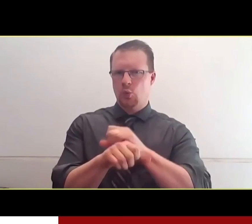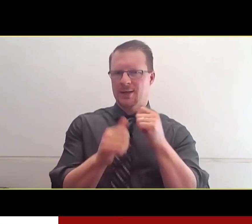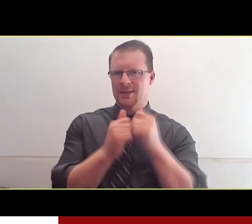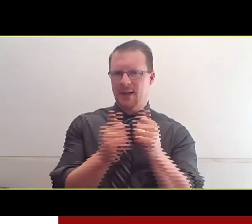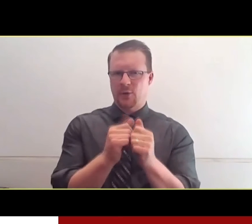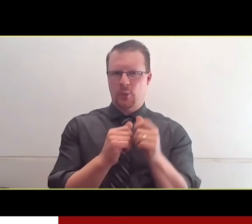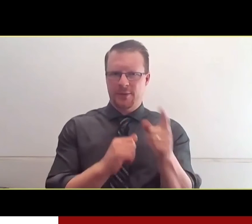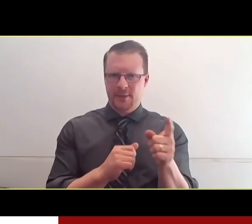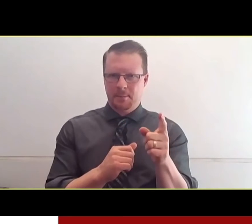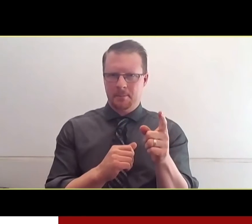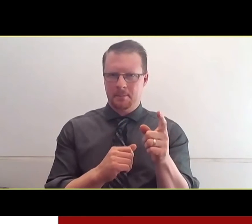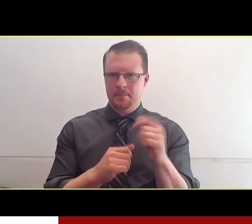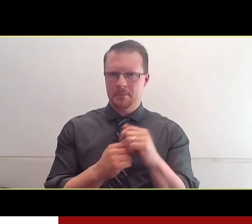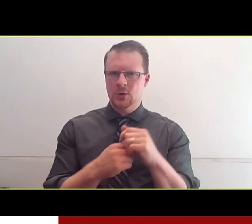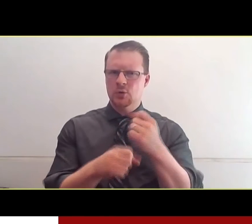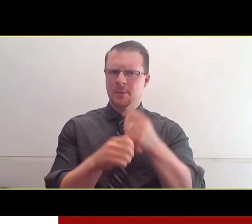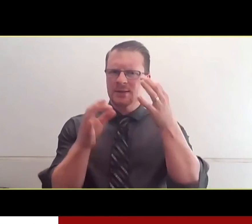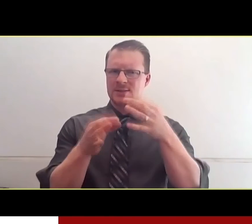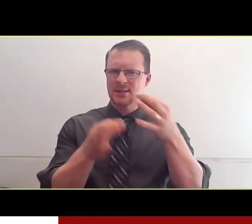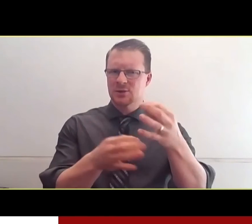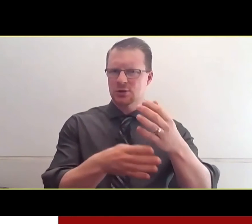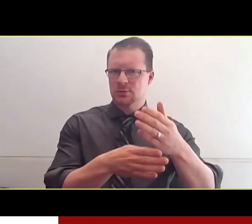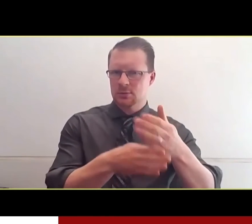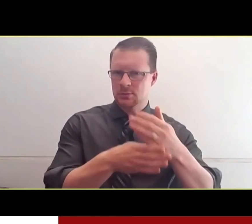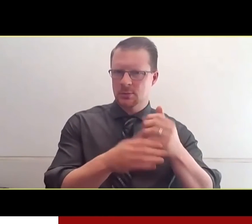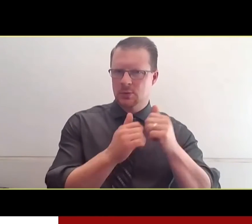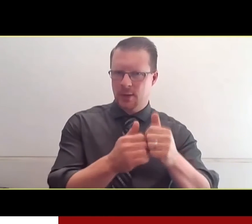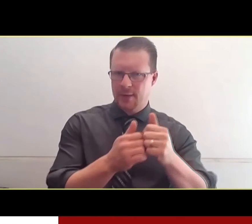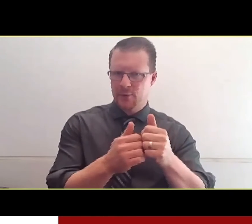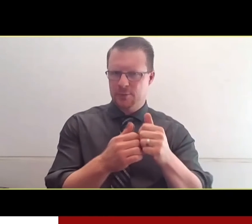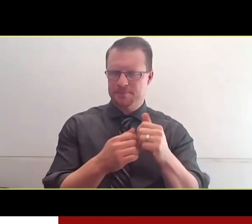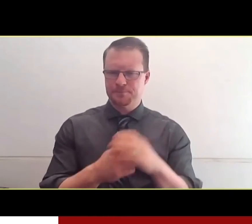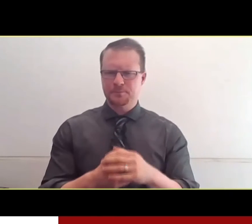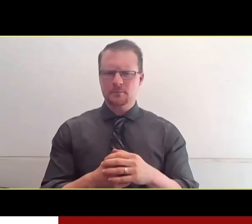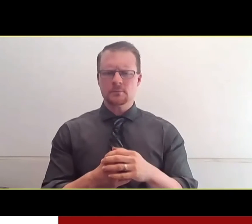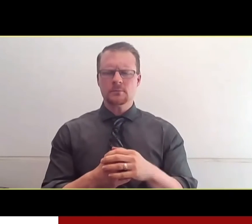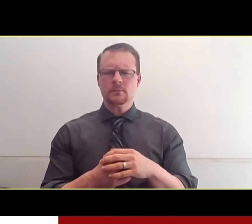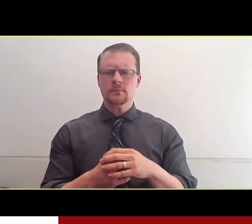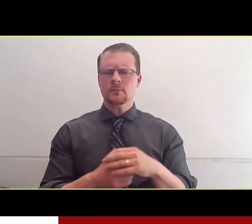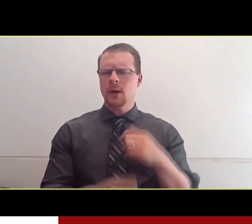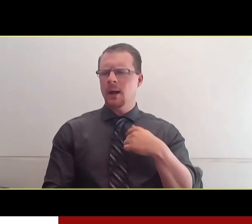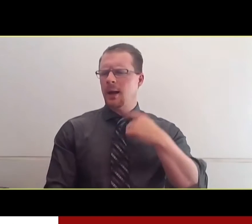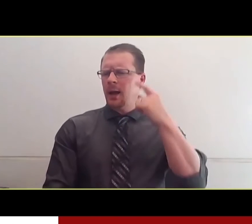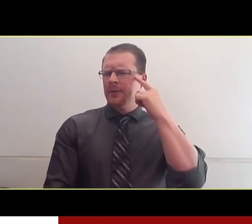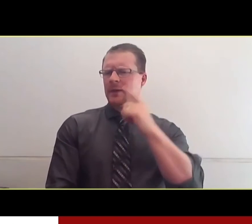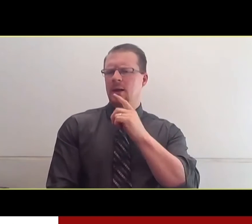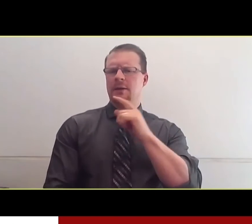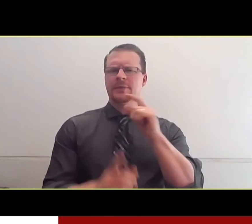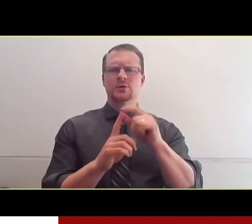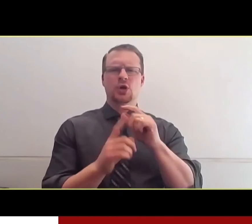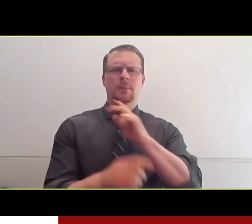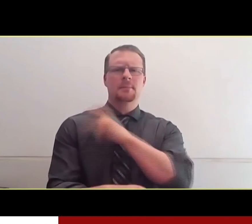the way that we engage with our patients and work together with them to make decisions. The decision making process is shared.